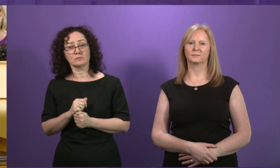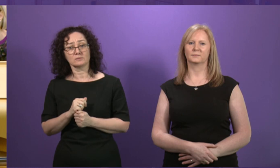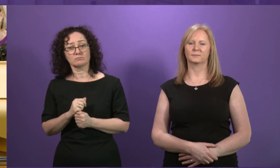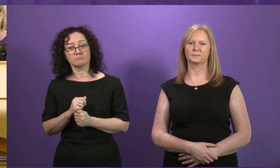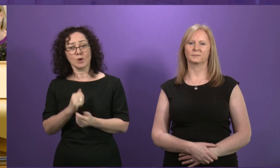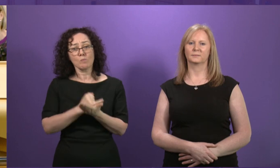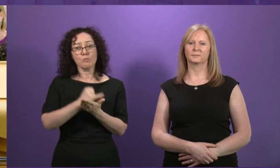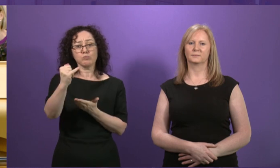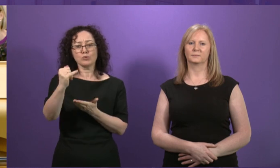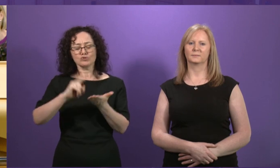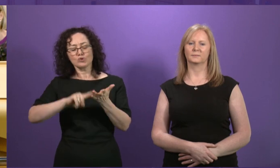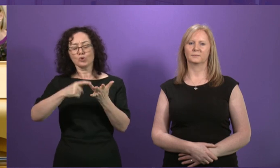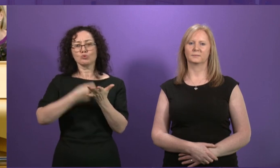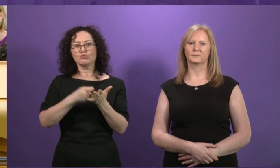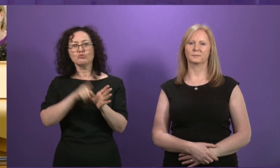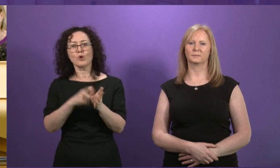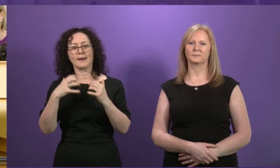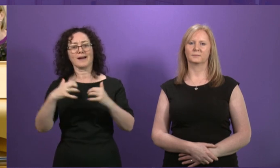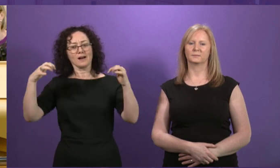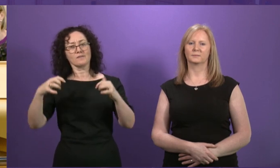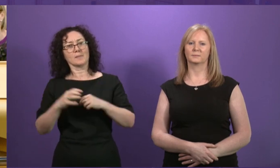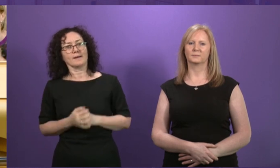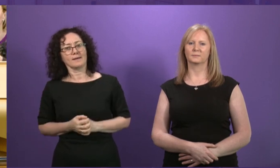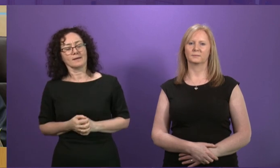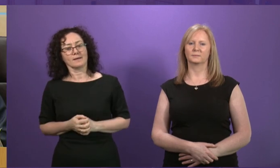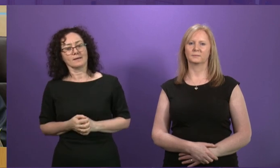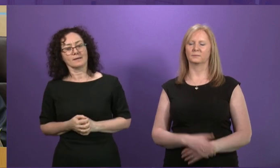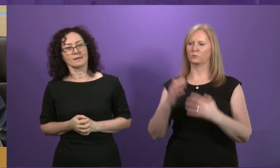in Scotland, and it will never deserve to recover in Scotland.